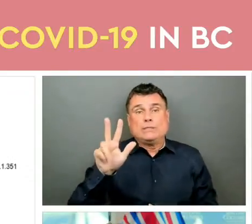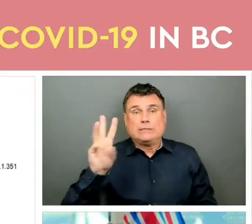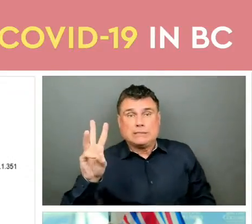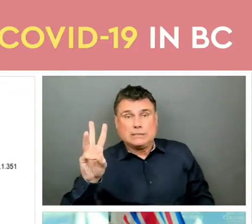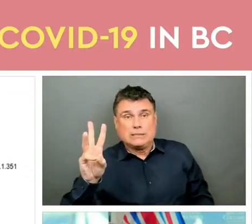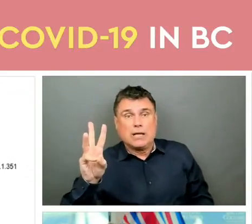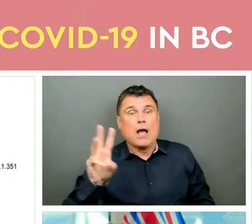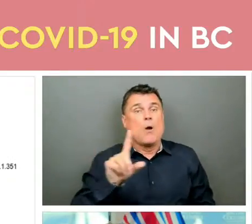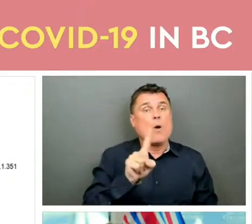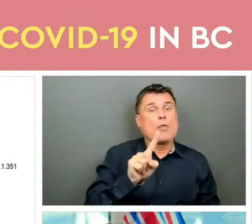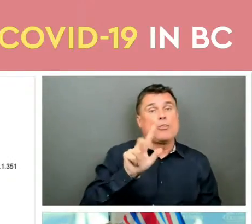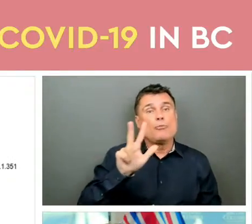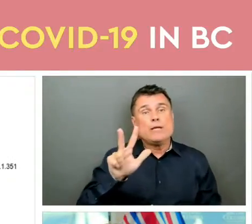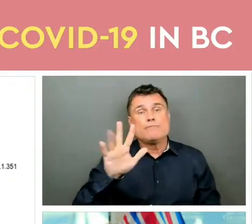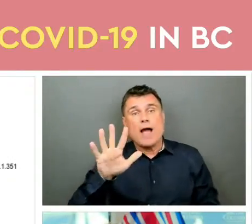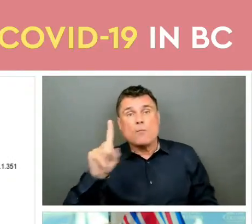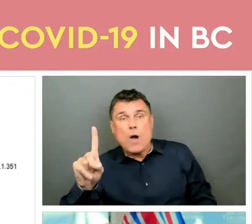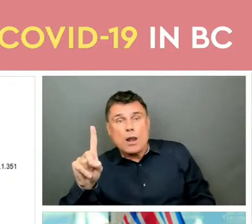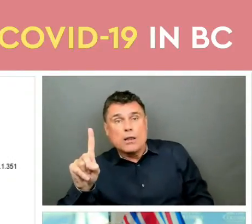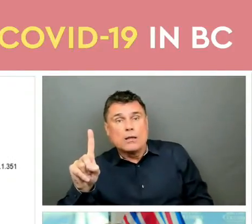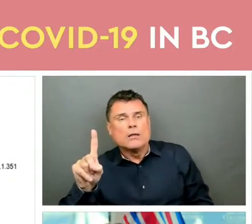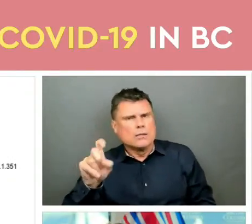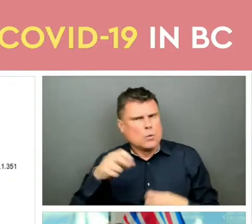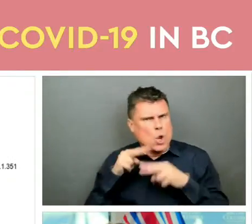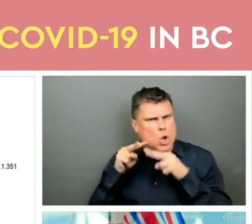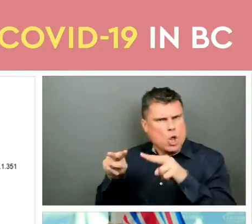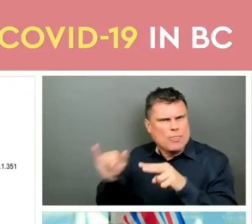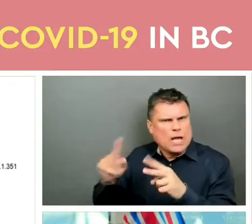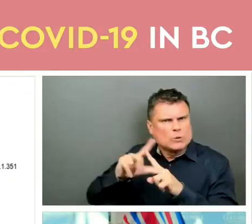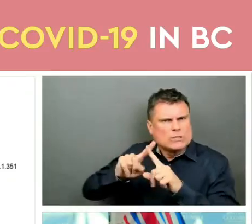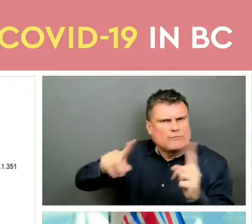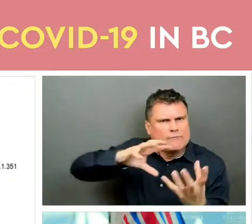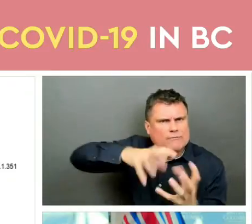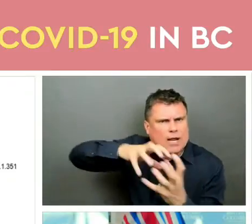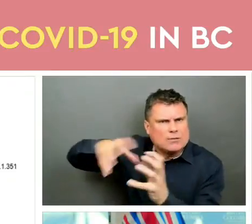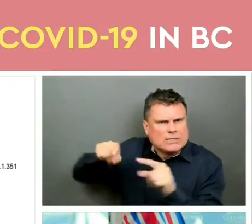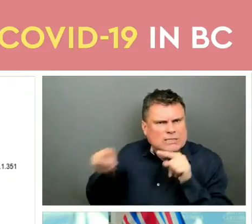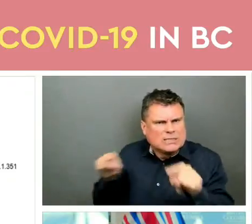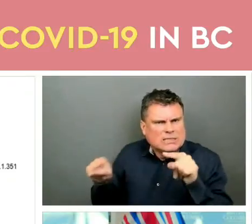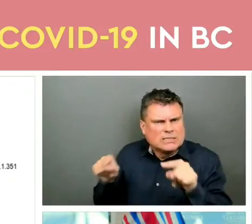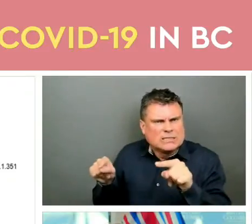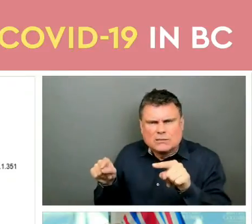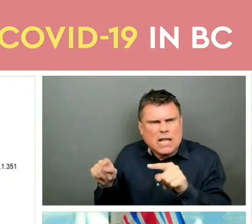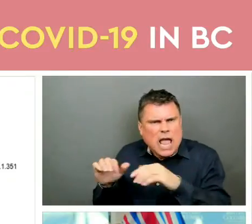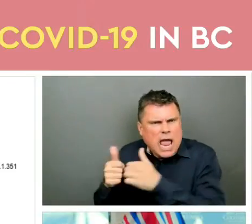T the B 1 through 6 and the 1351 are ones we were watching carefully as well.